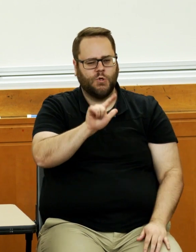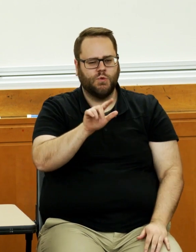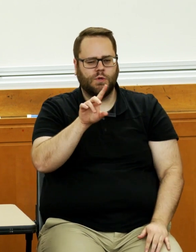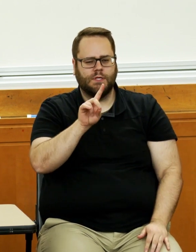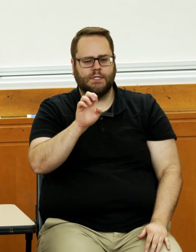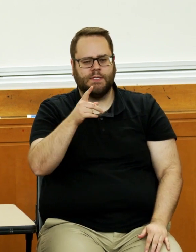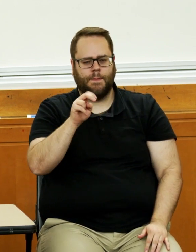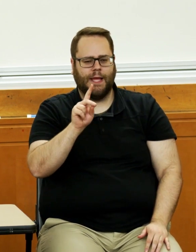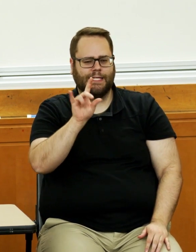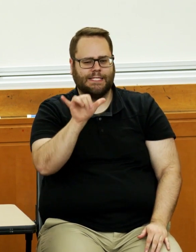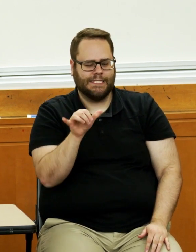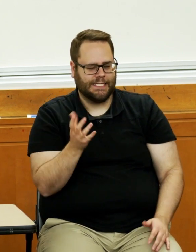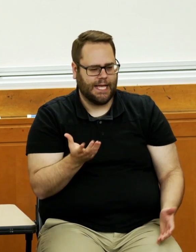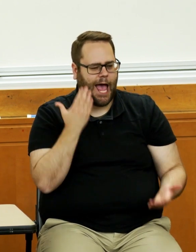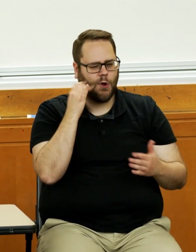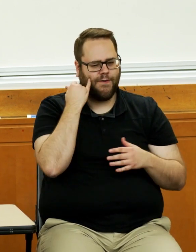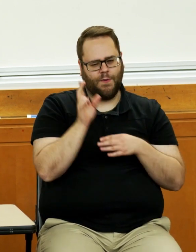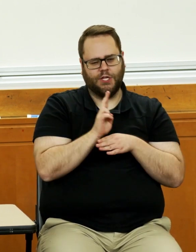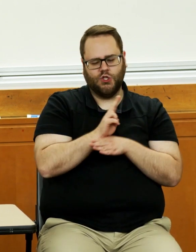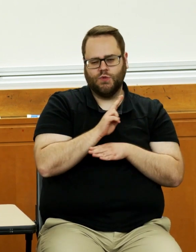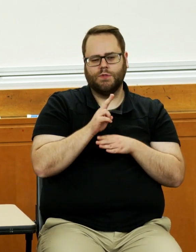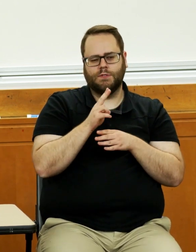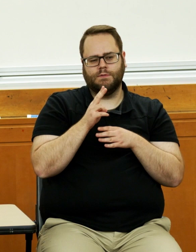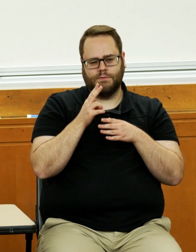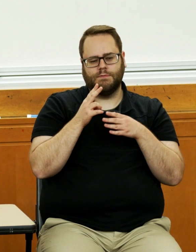like the Bell’s interest convergence framing on that because I think that was like a very